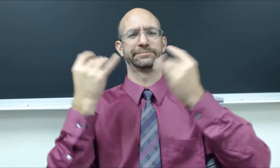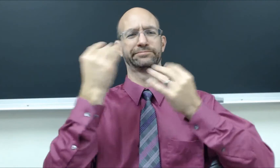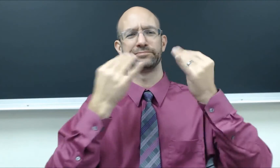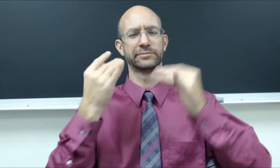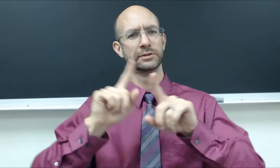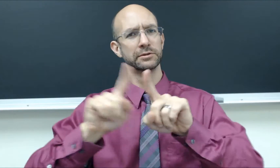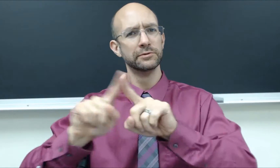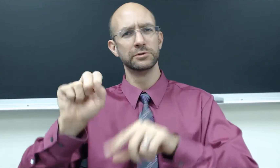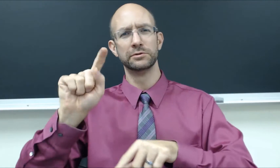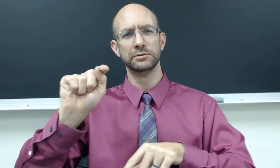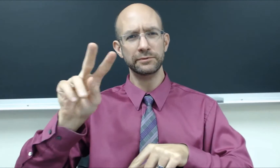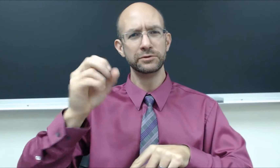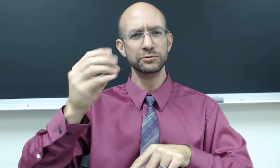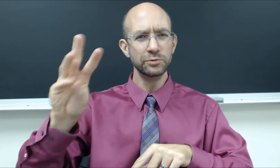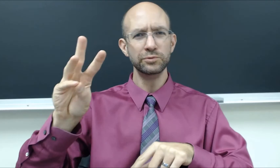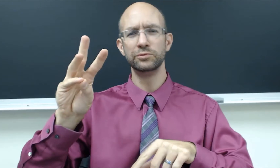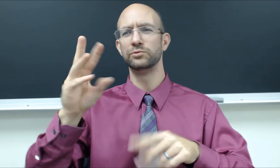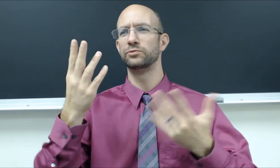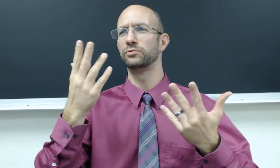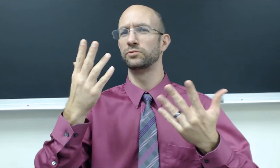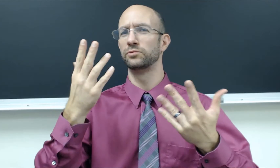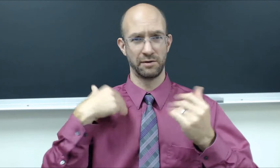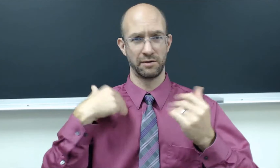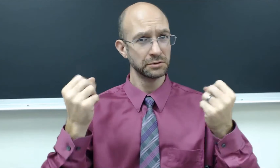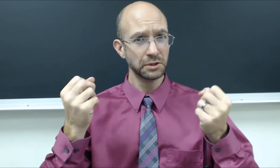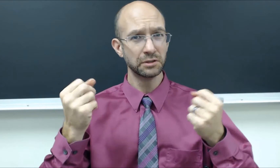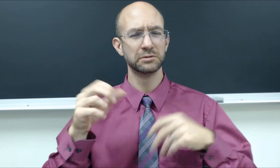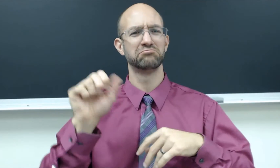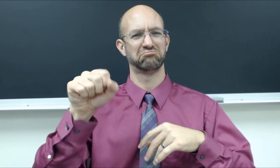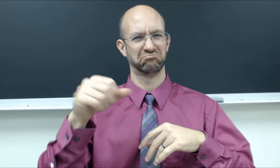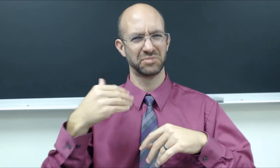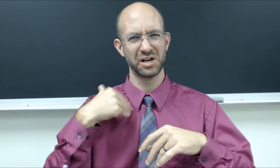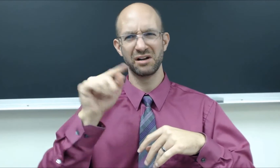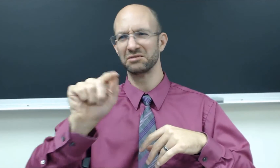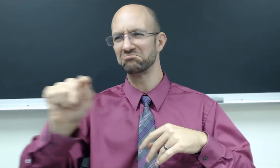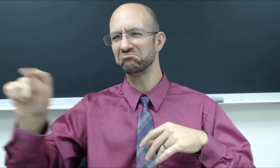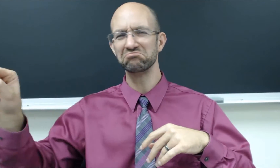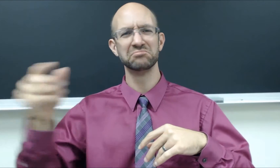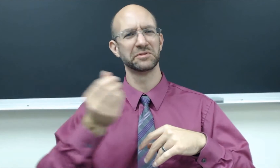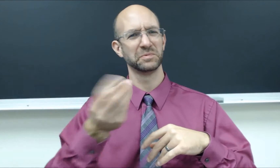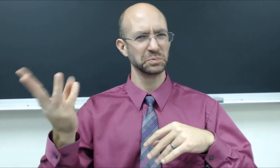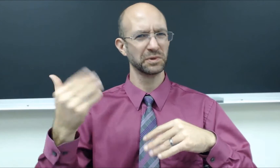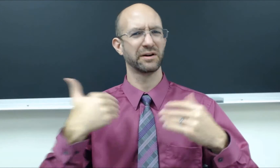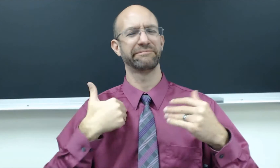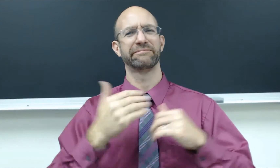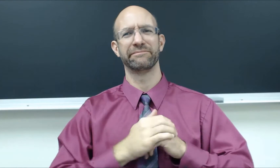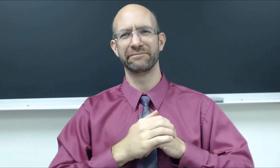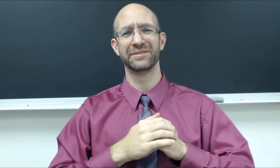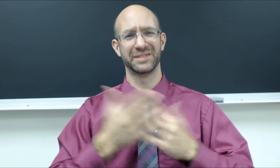I've been thinking about different TV shows. Do those have signs? Yes, several of those do.